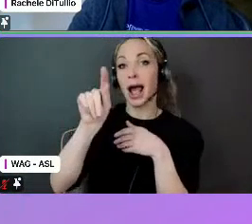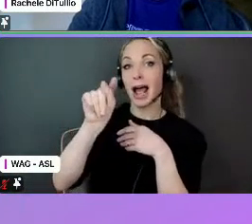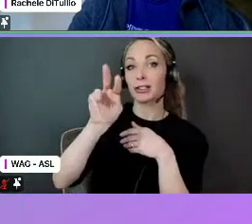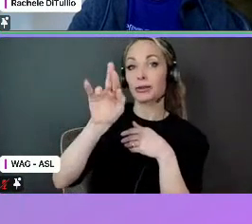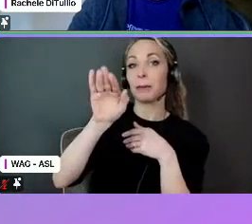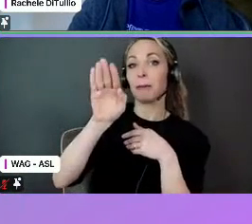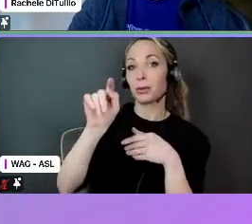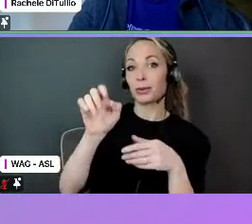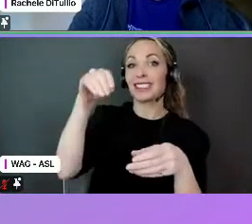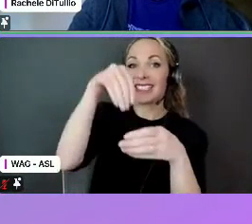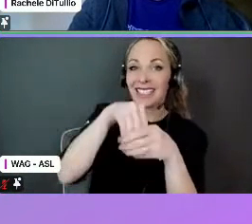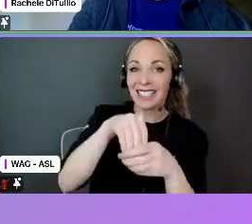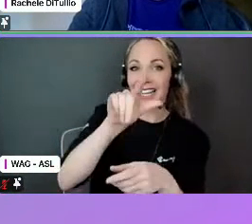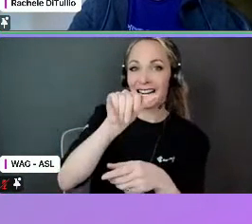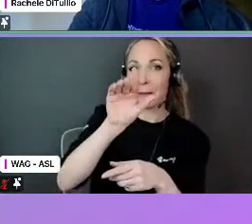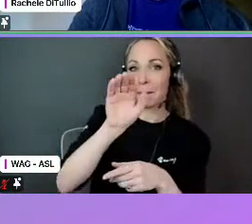While sometimes this will